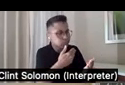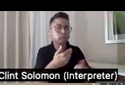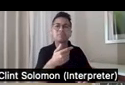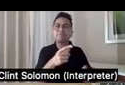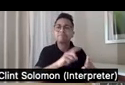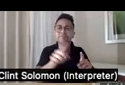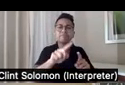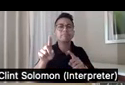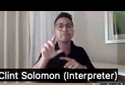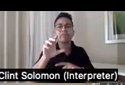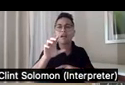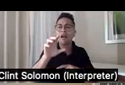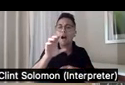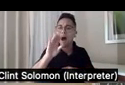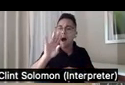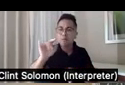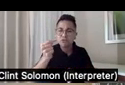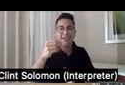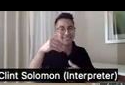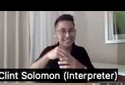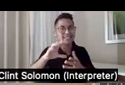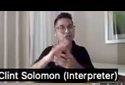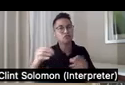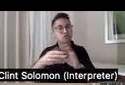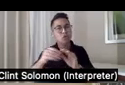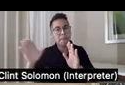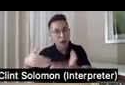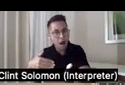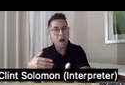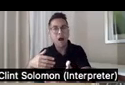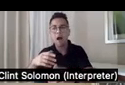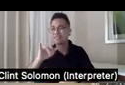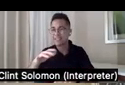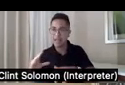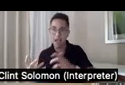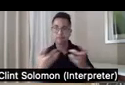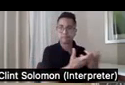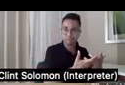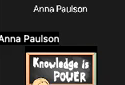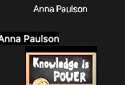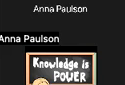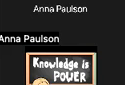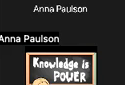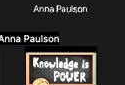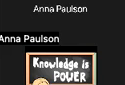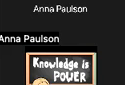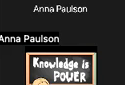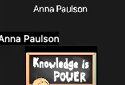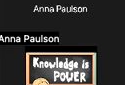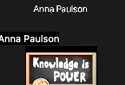box that you have collected that correspond to the story and we would name we can voice we can